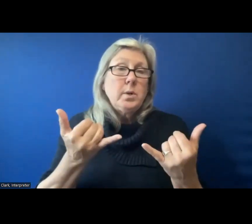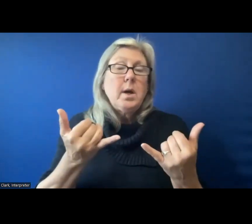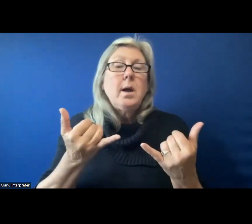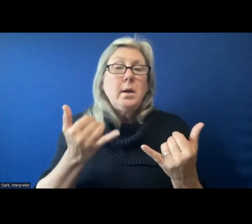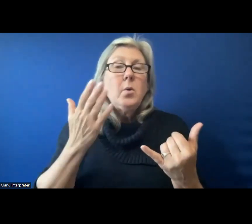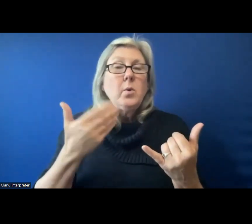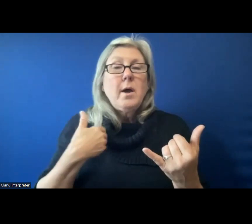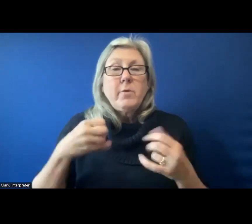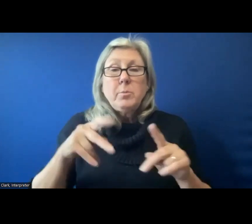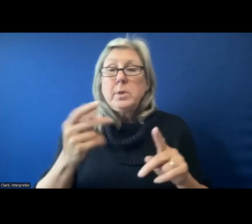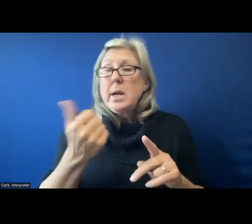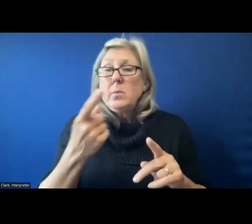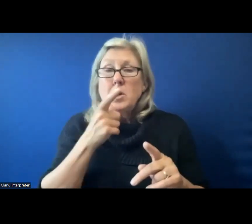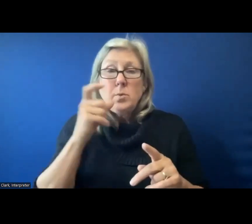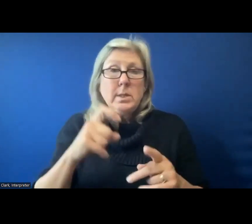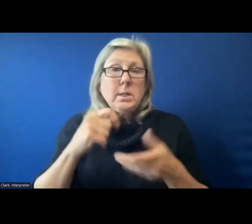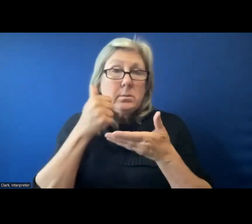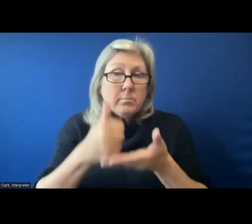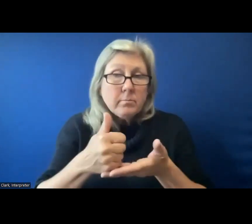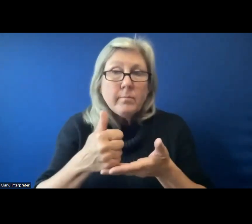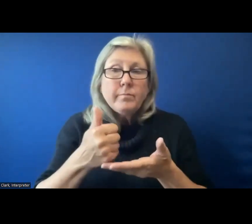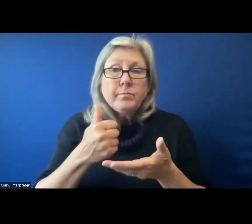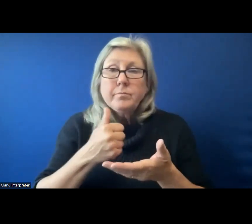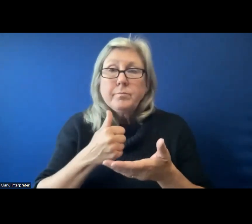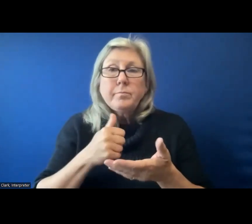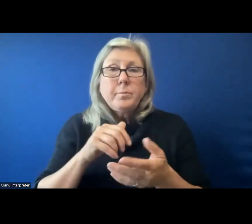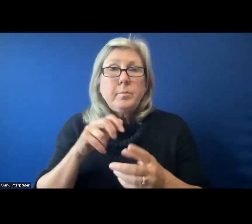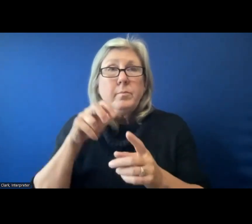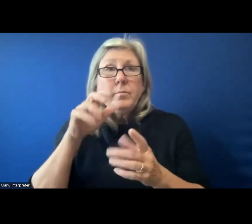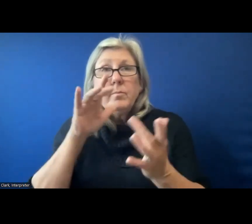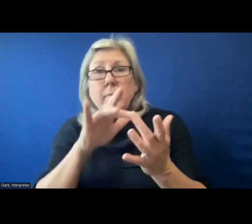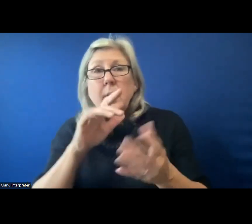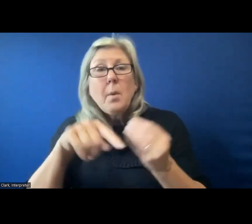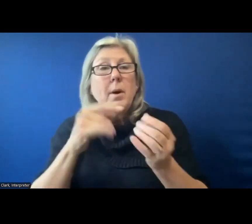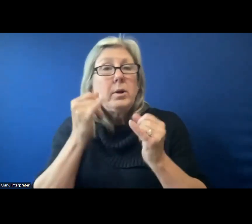for anyone who needs assistance reaching out about an individual issue to do that.